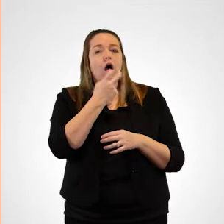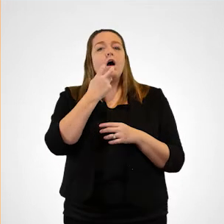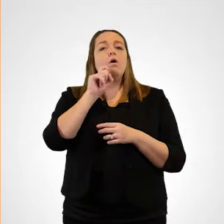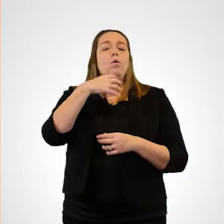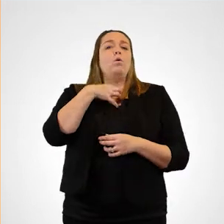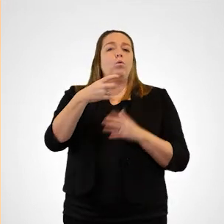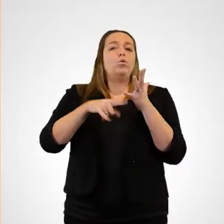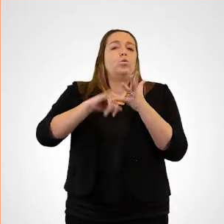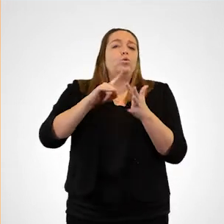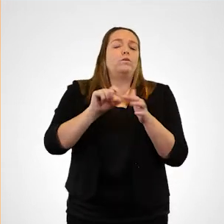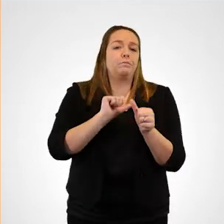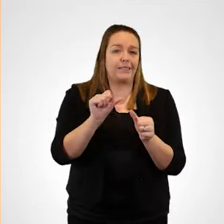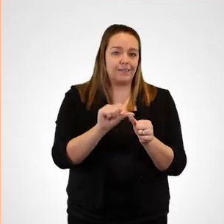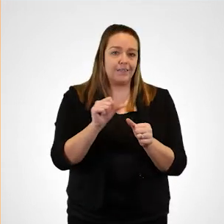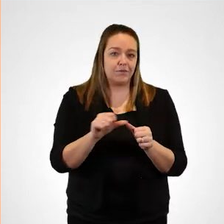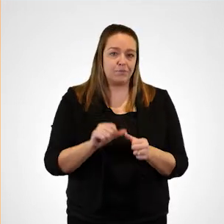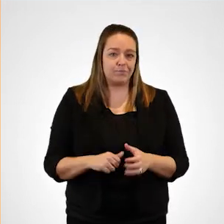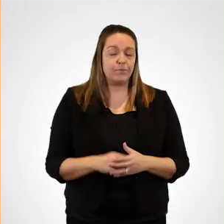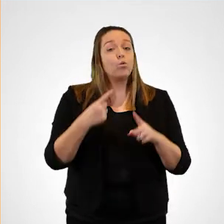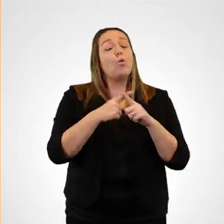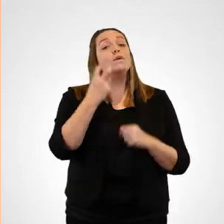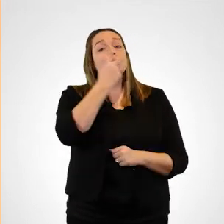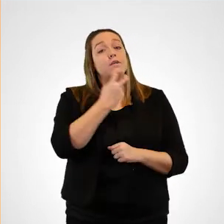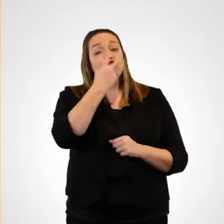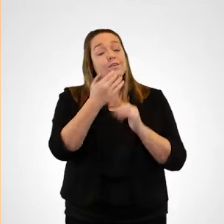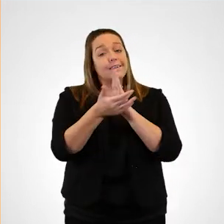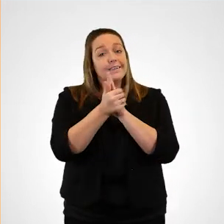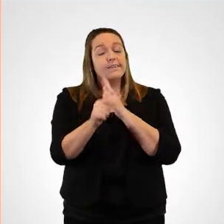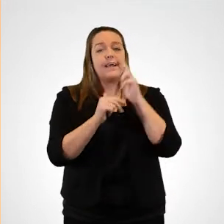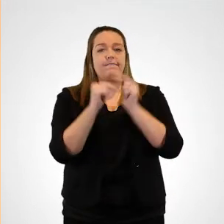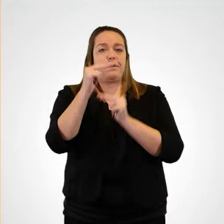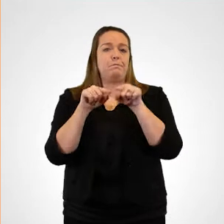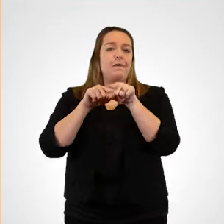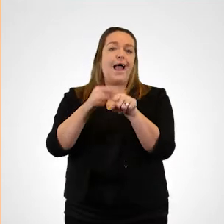and we also know that speechreading skills tend to develop with age.